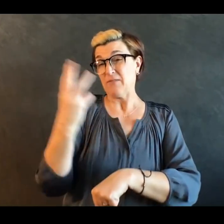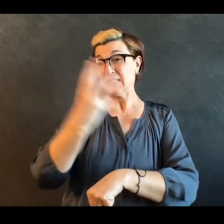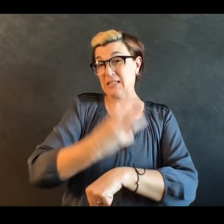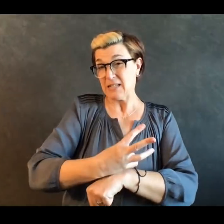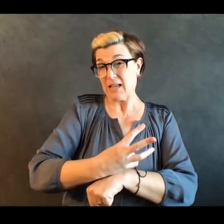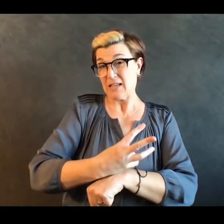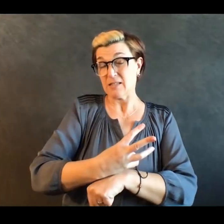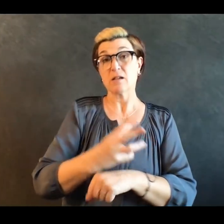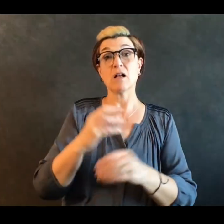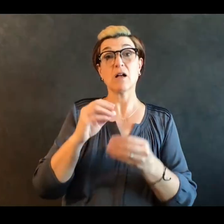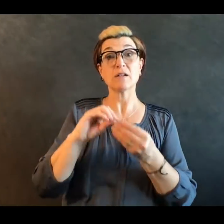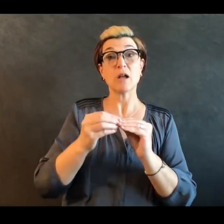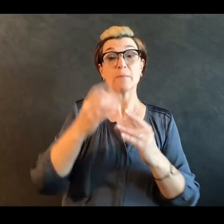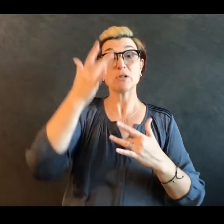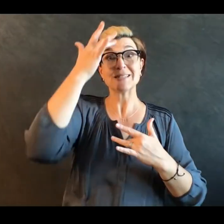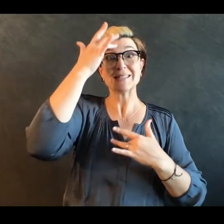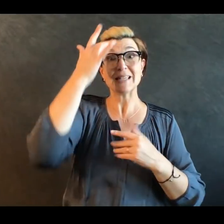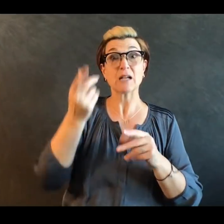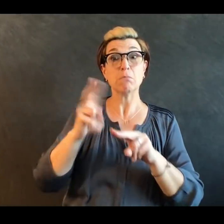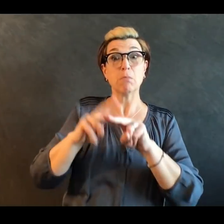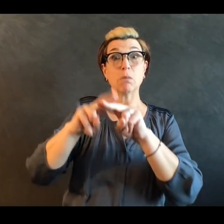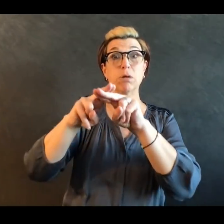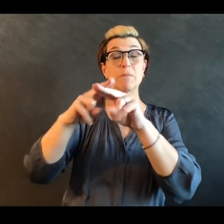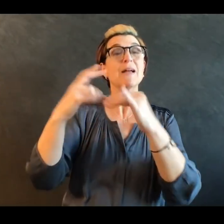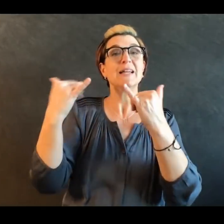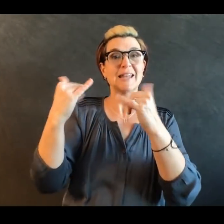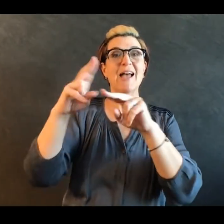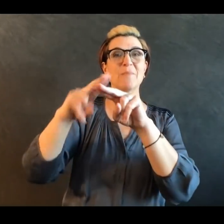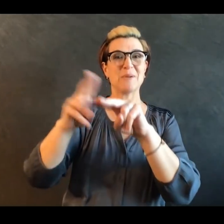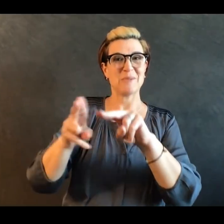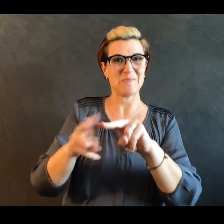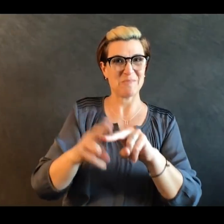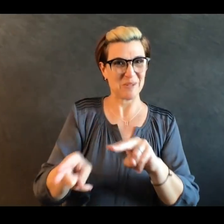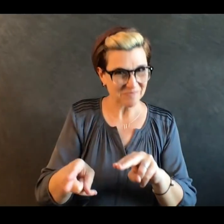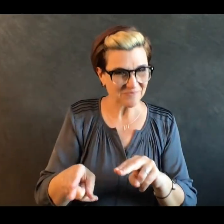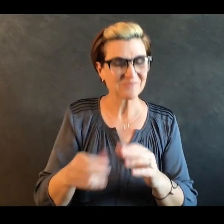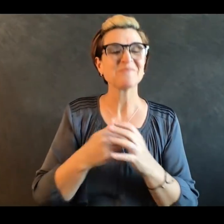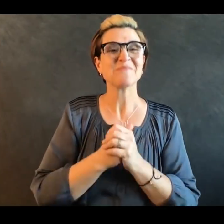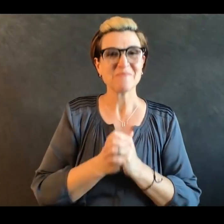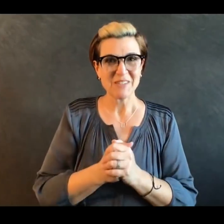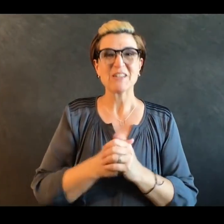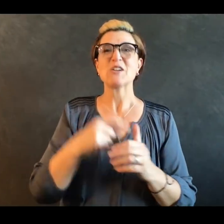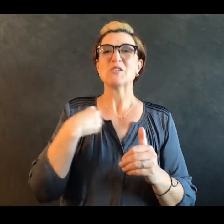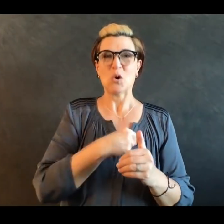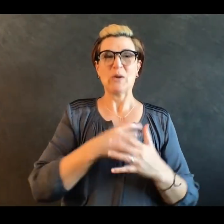across the country and this has been very reassuring for us at the same time